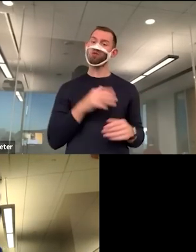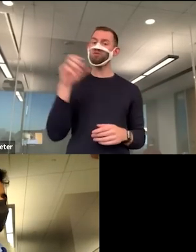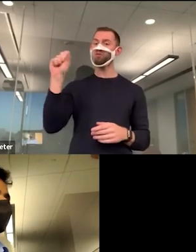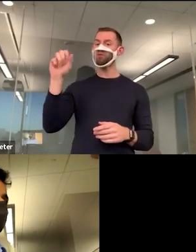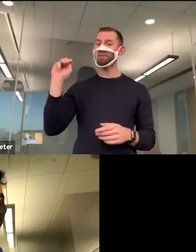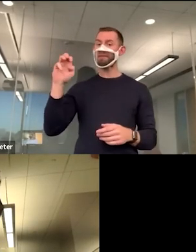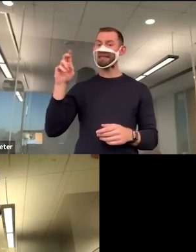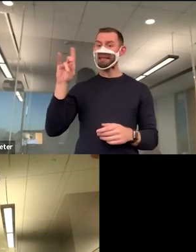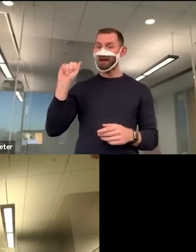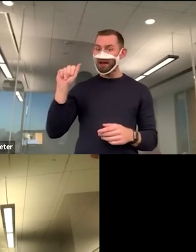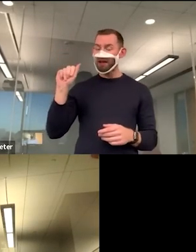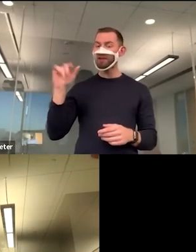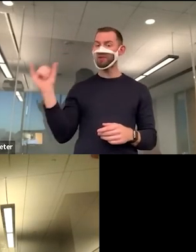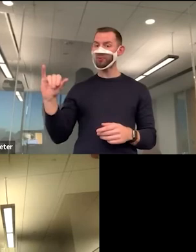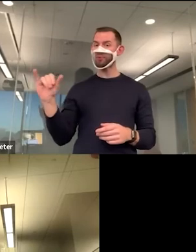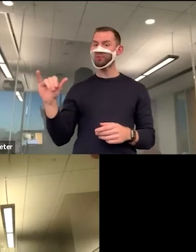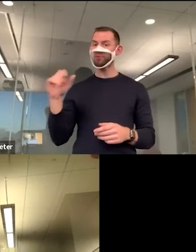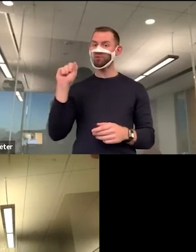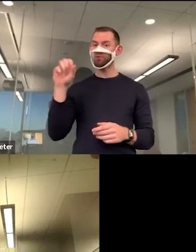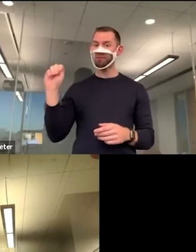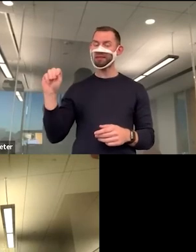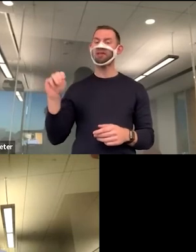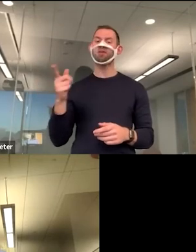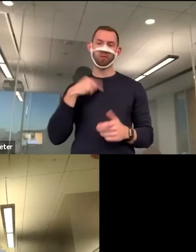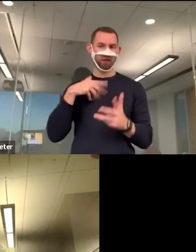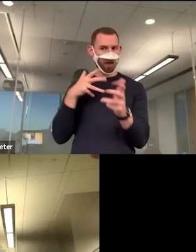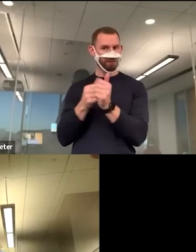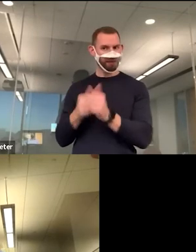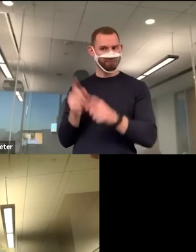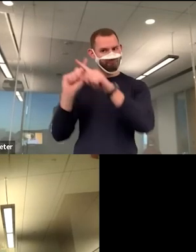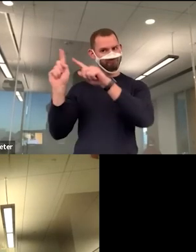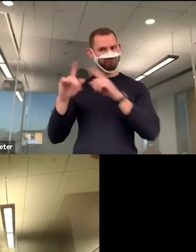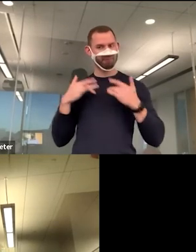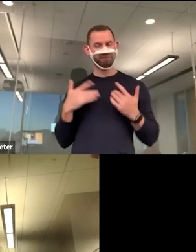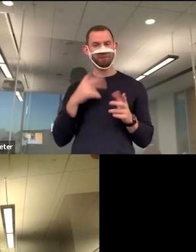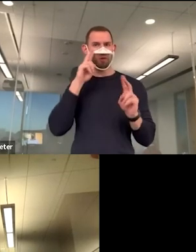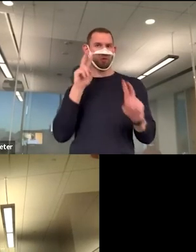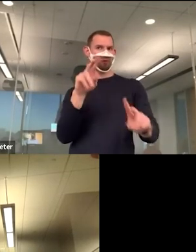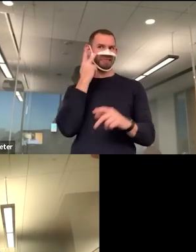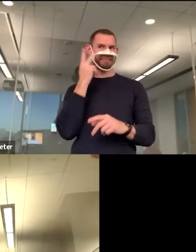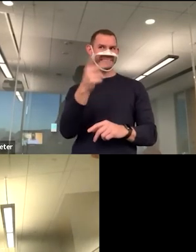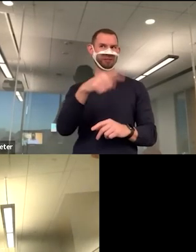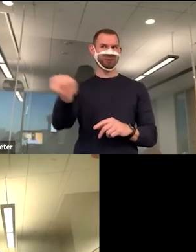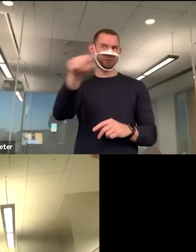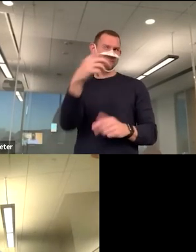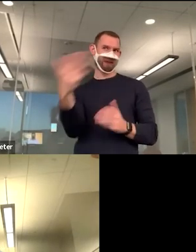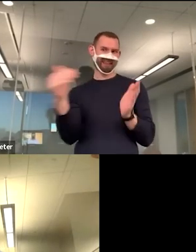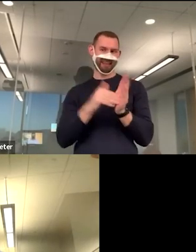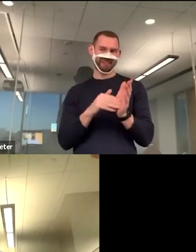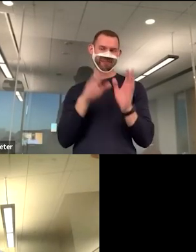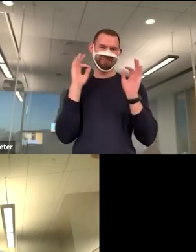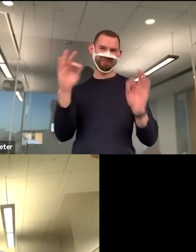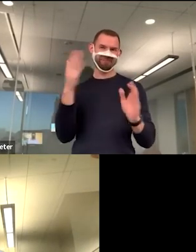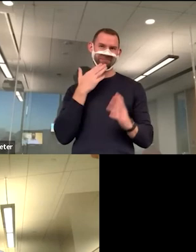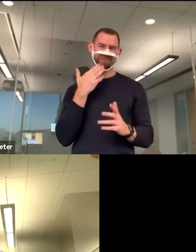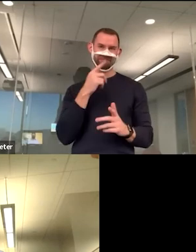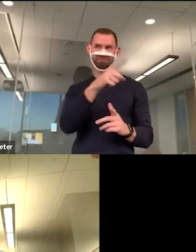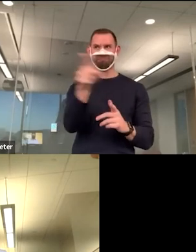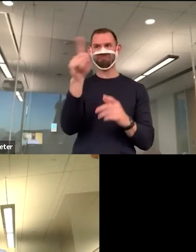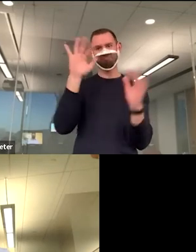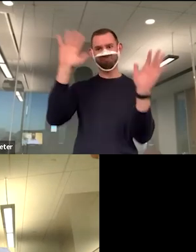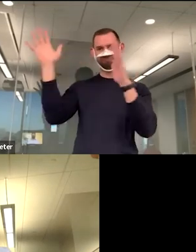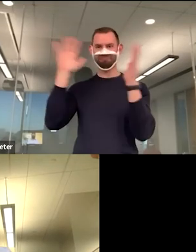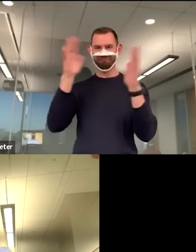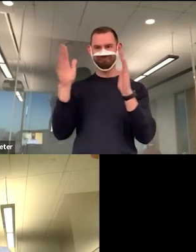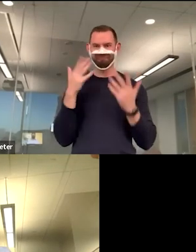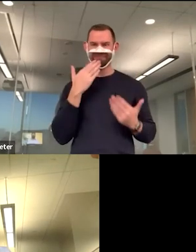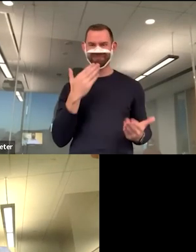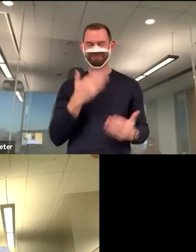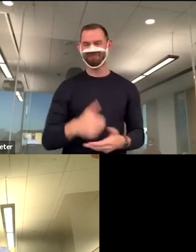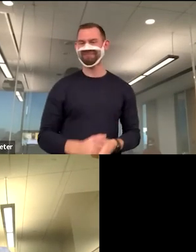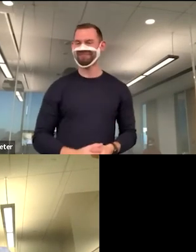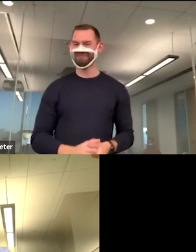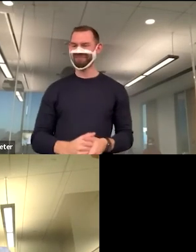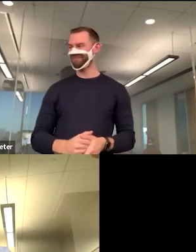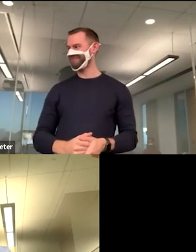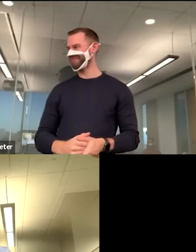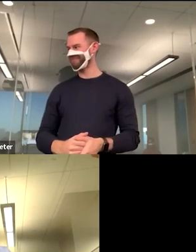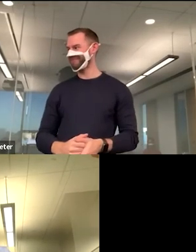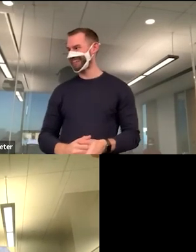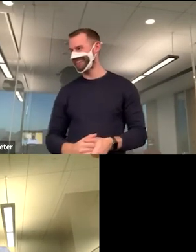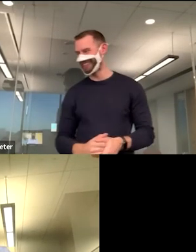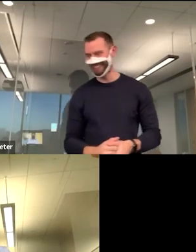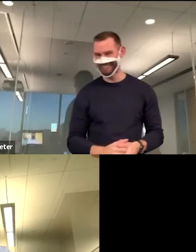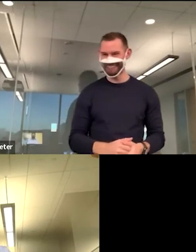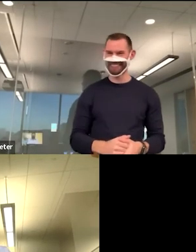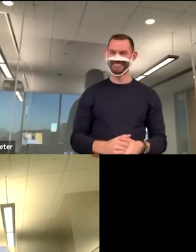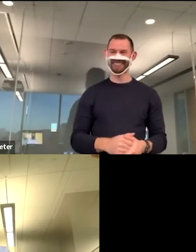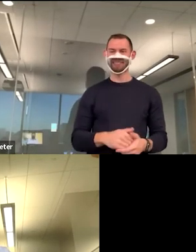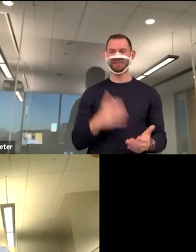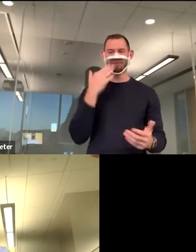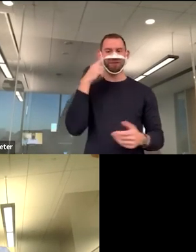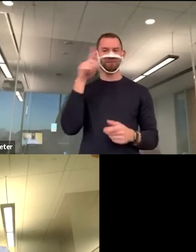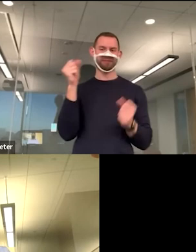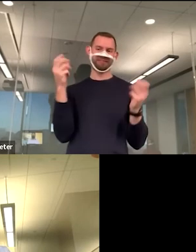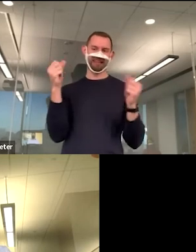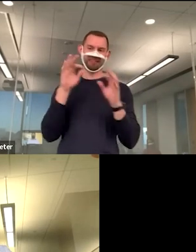updating about the events I look forward to seeing you all again thank you once again